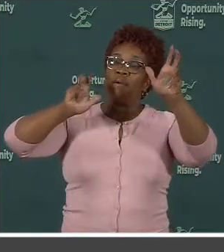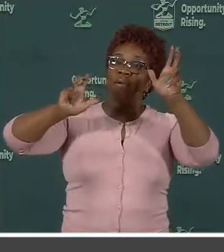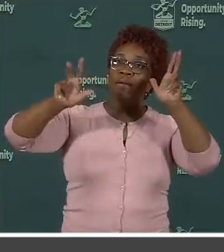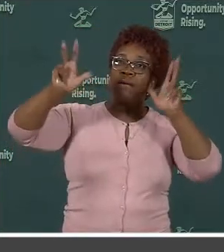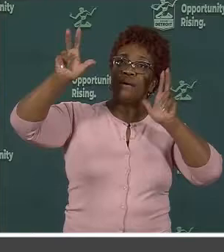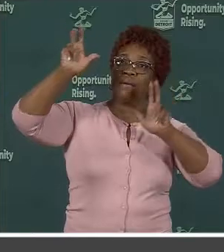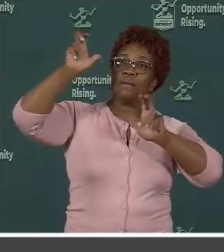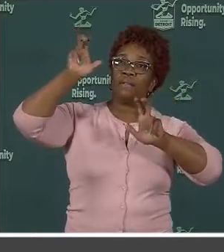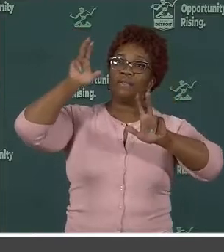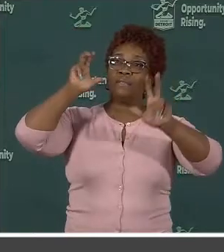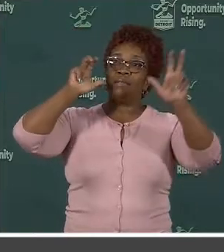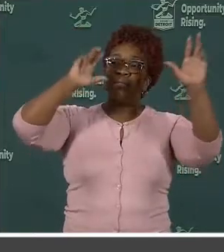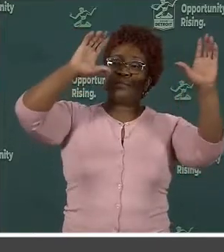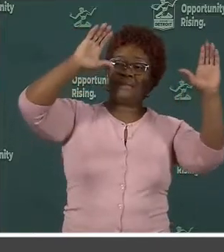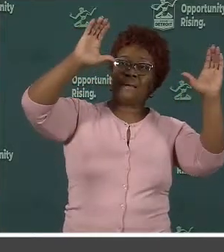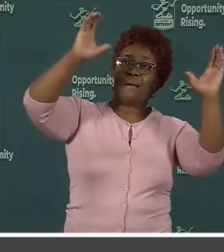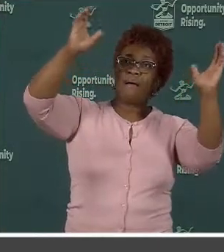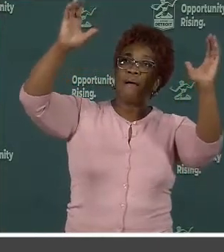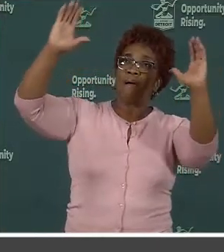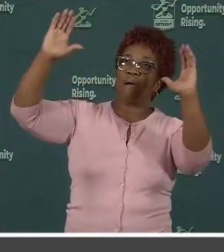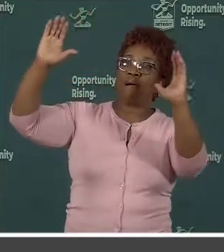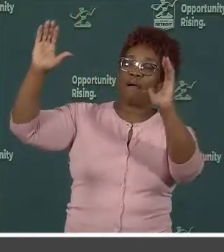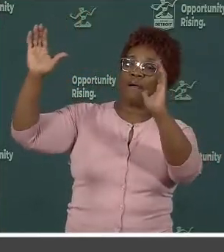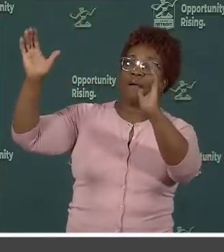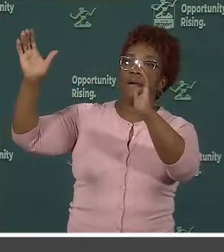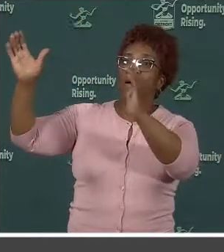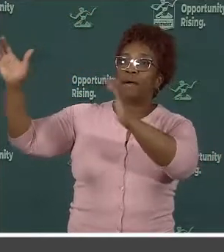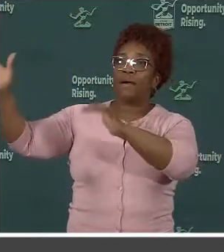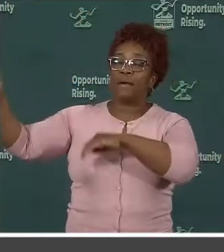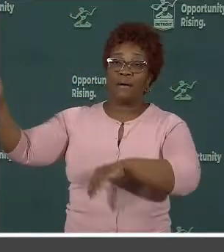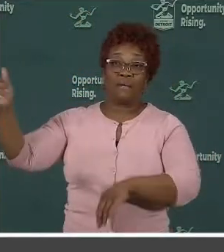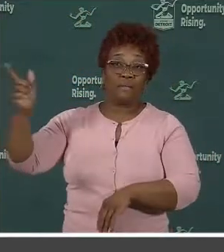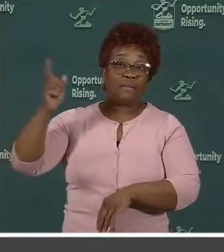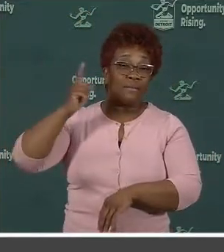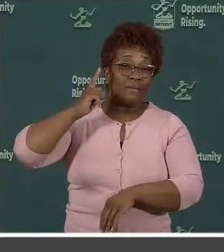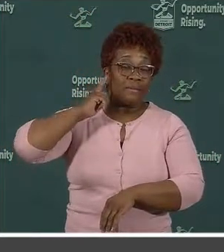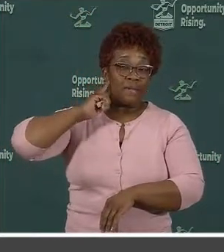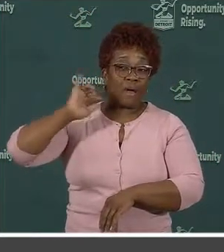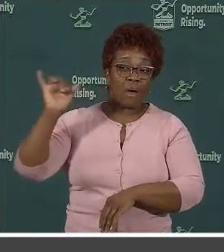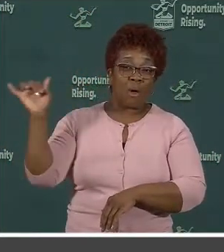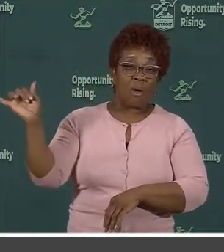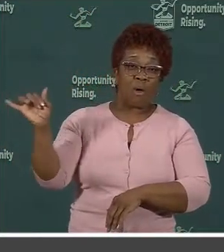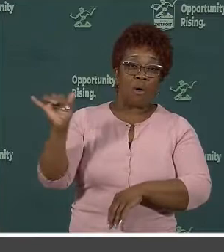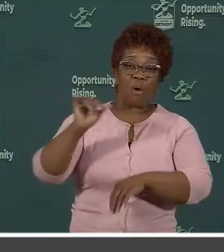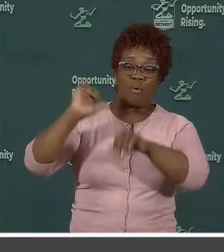SKYS LET IT RESOUND LOUD AS THE